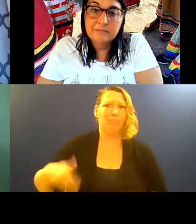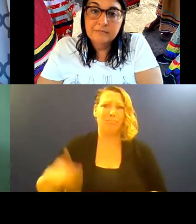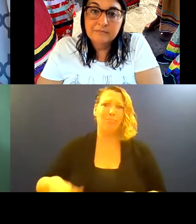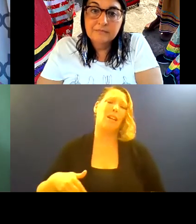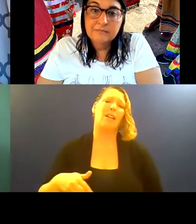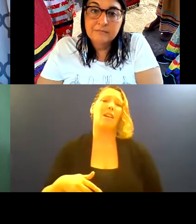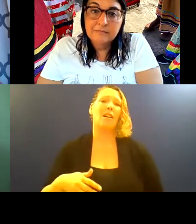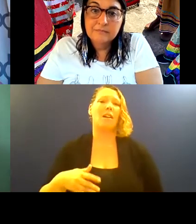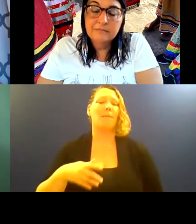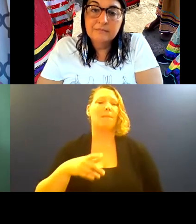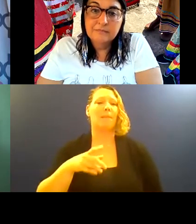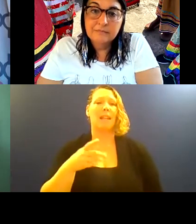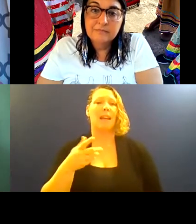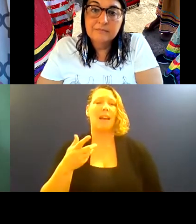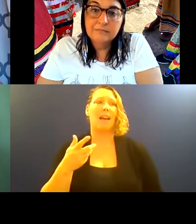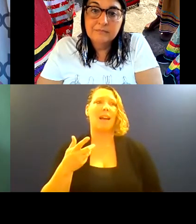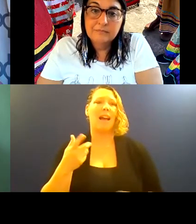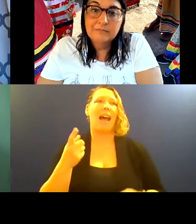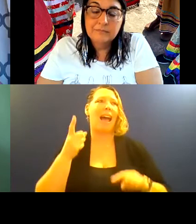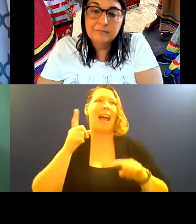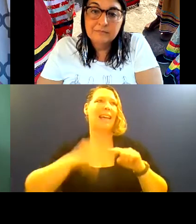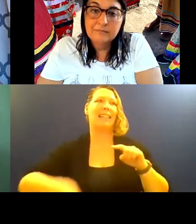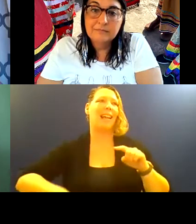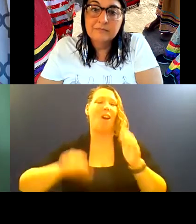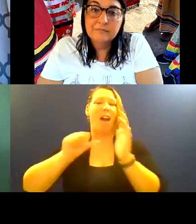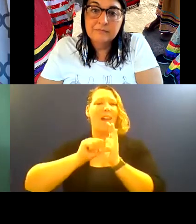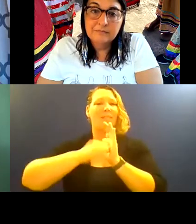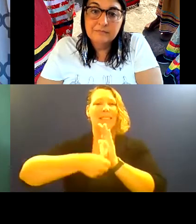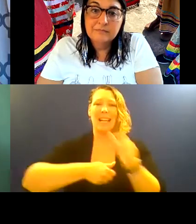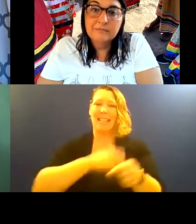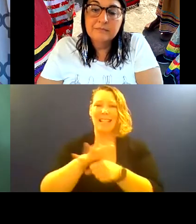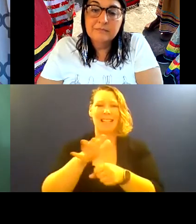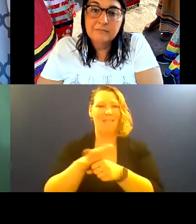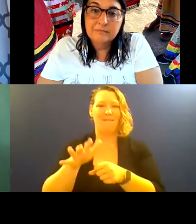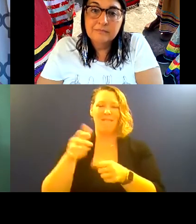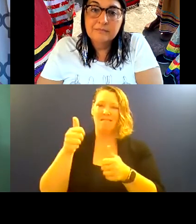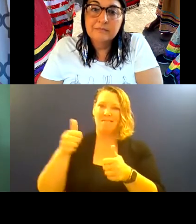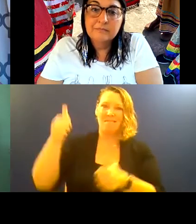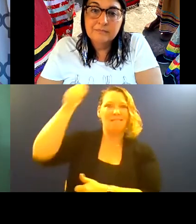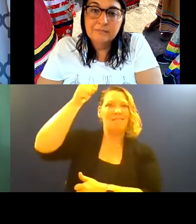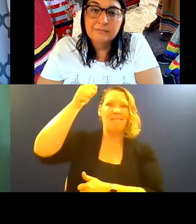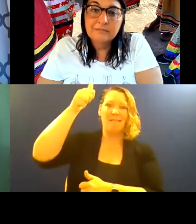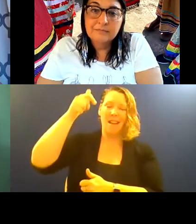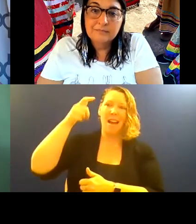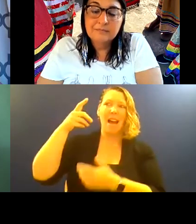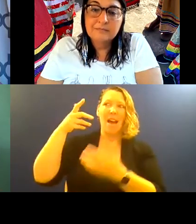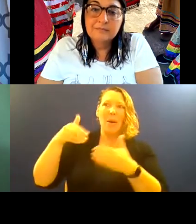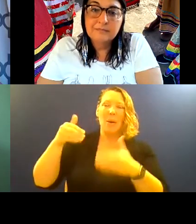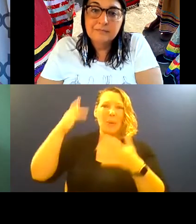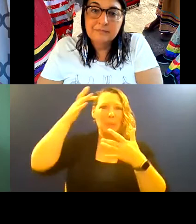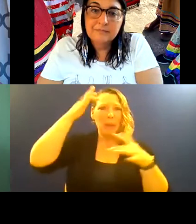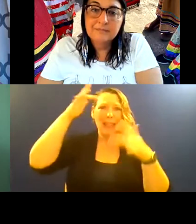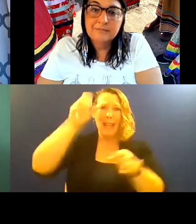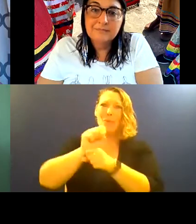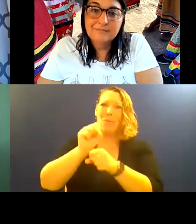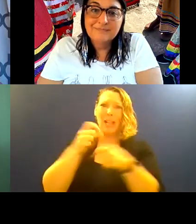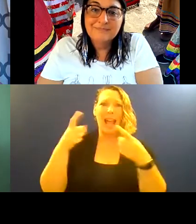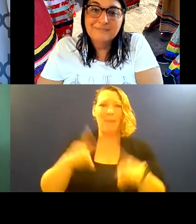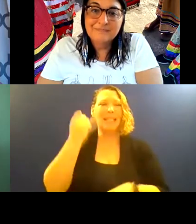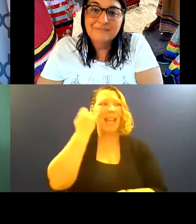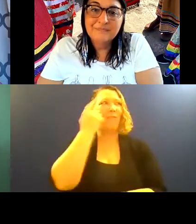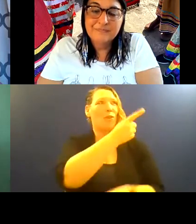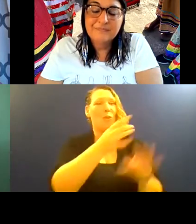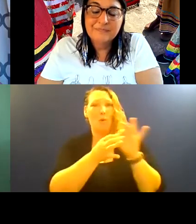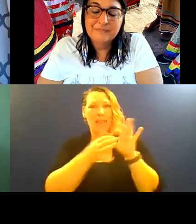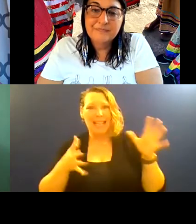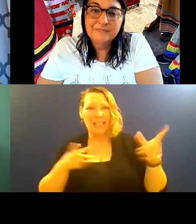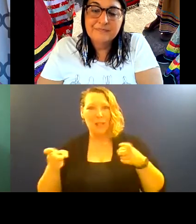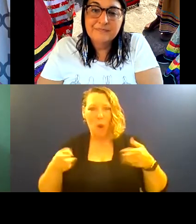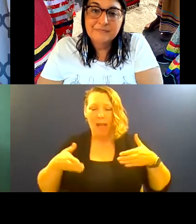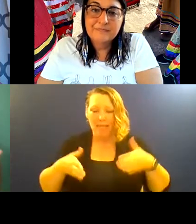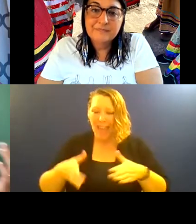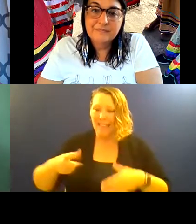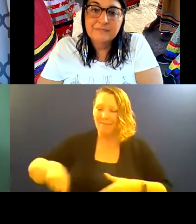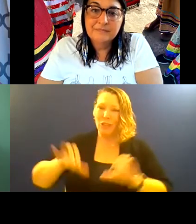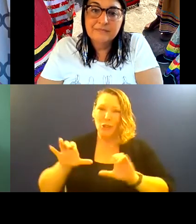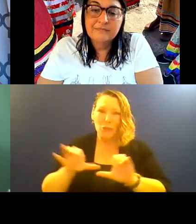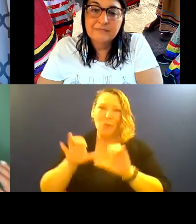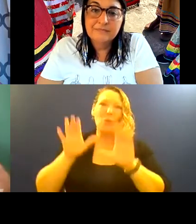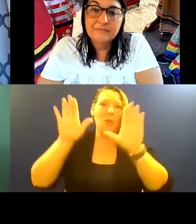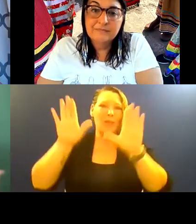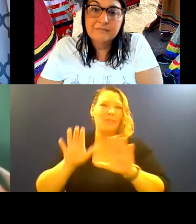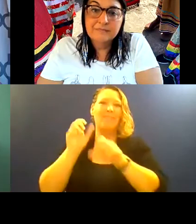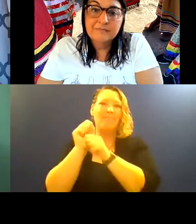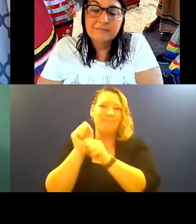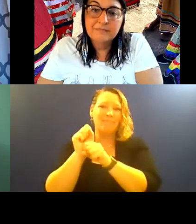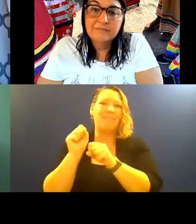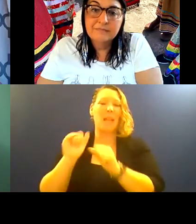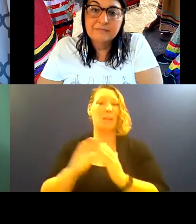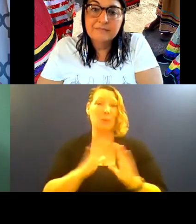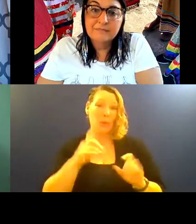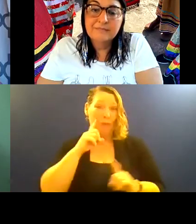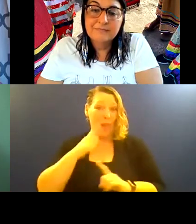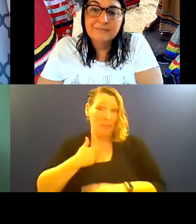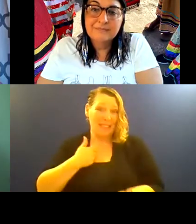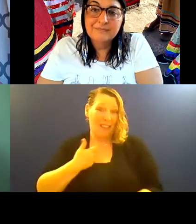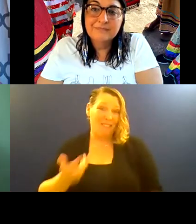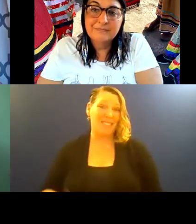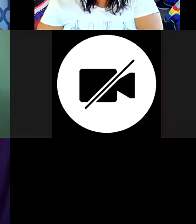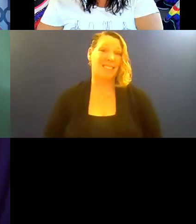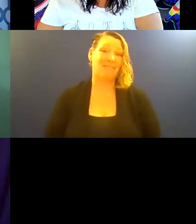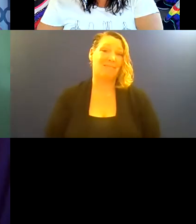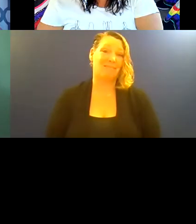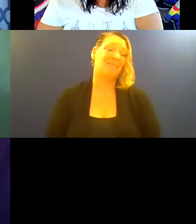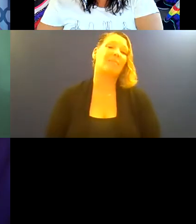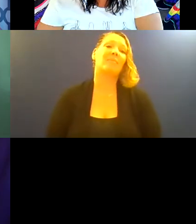And so it really I you know I just can't emphasize enough to white dominant institutions, how much brilliant work happens when you just like release control and let people do the innovative and brilliant things that communities do for themselves.